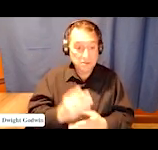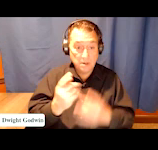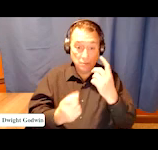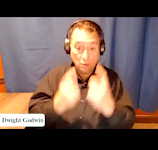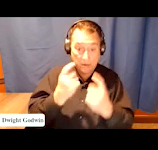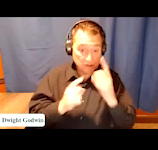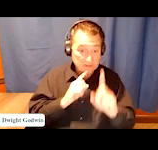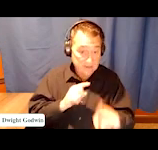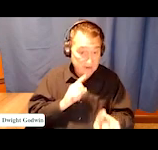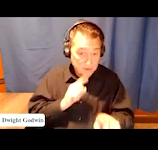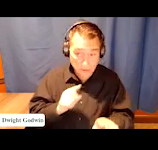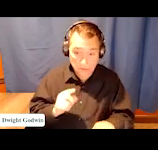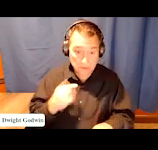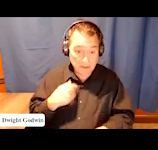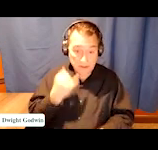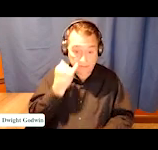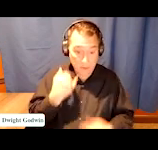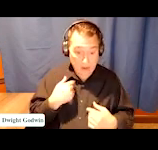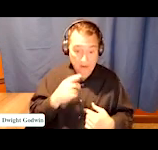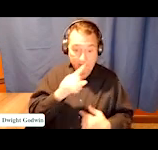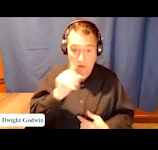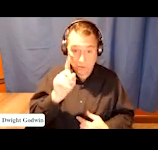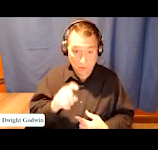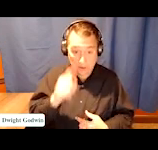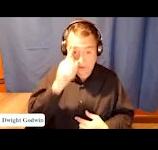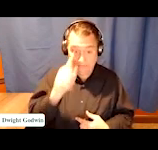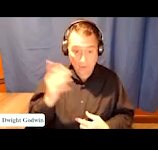So if you do have questions for our presenters,